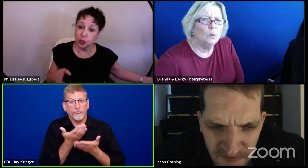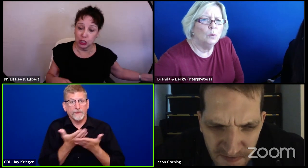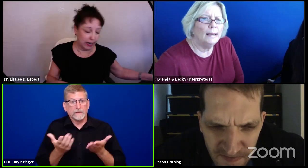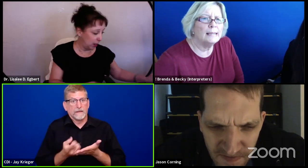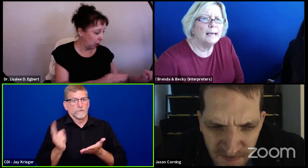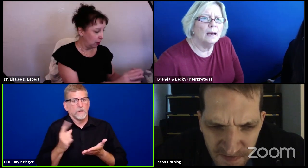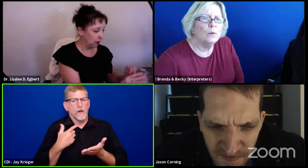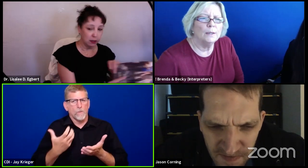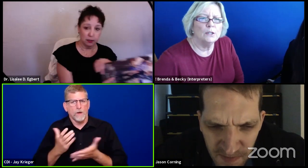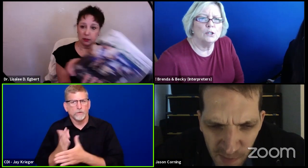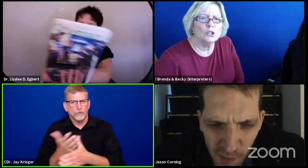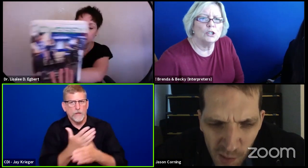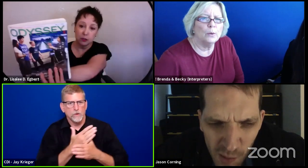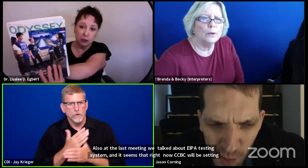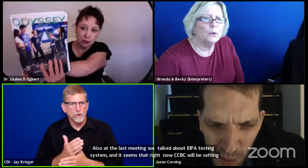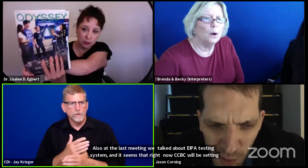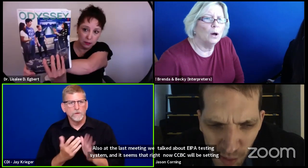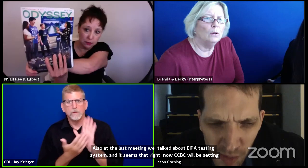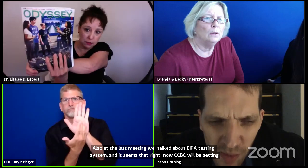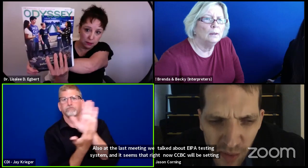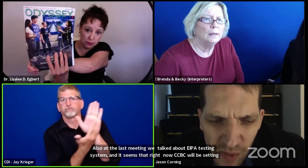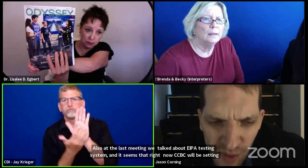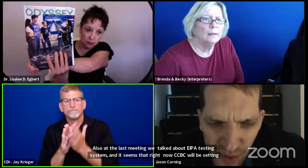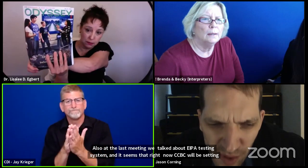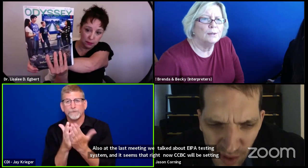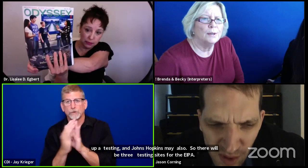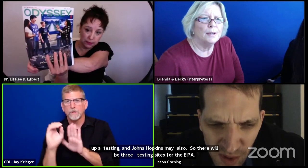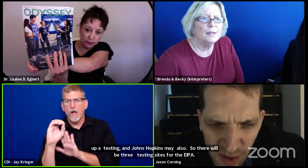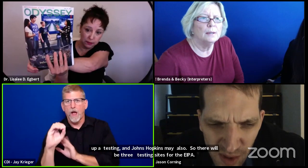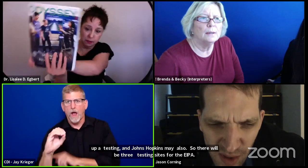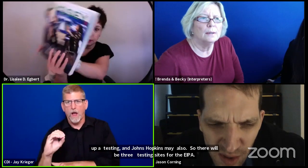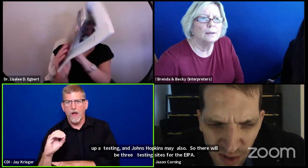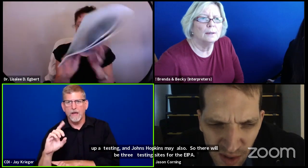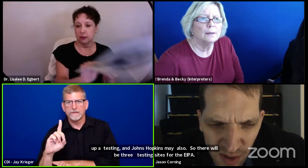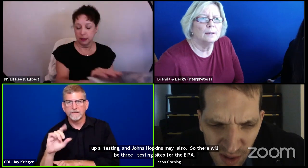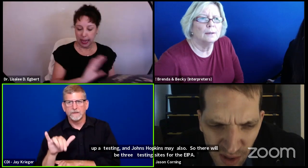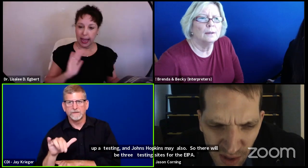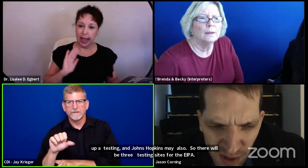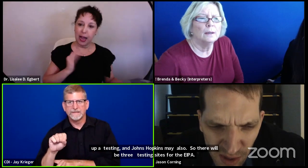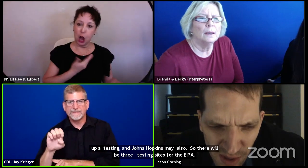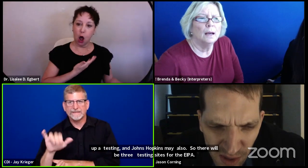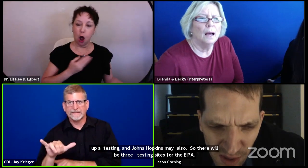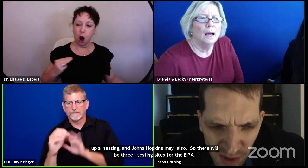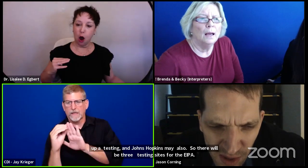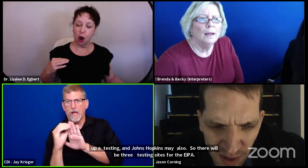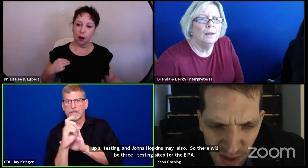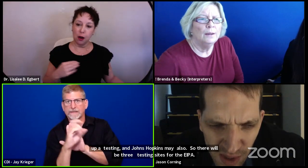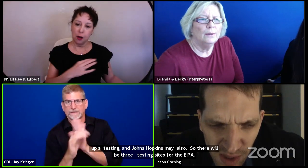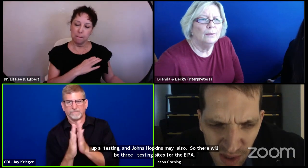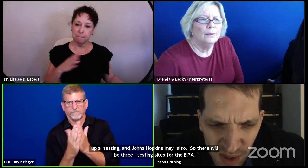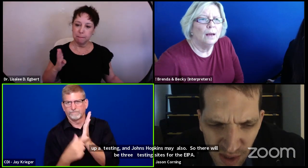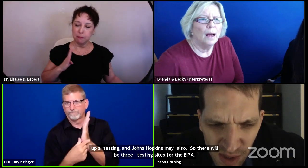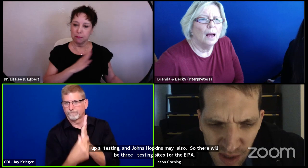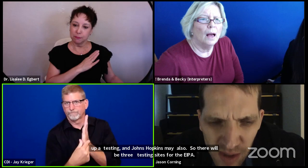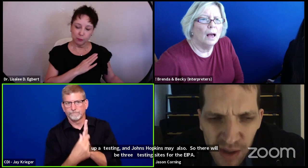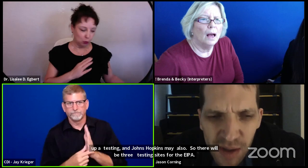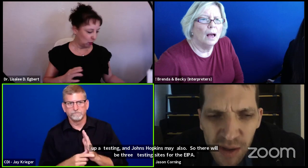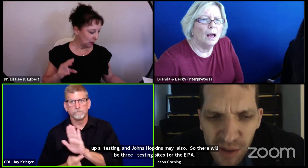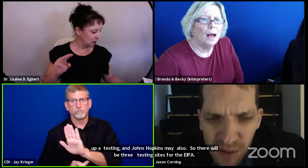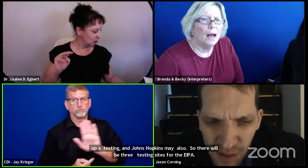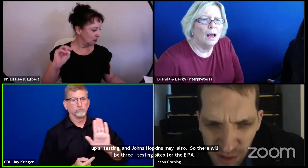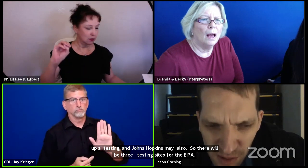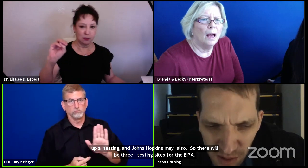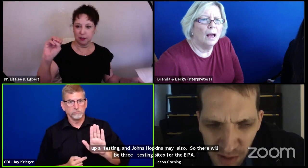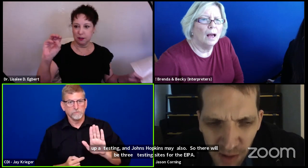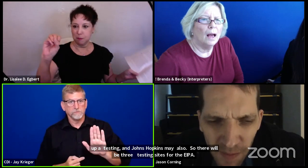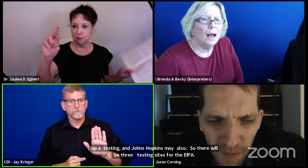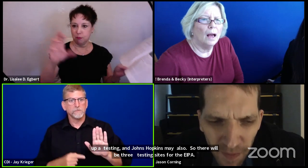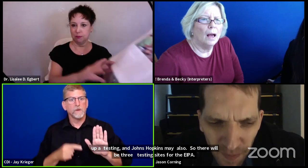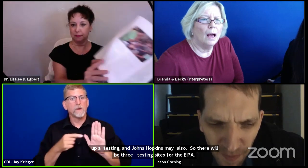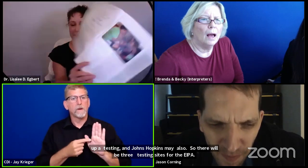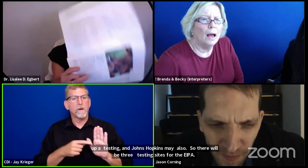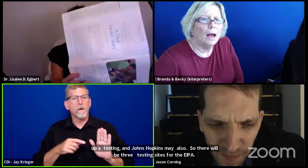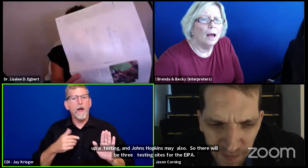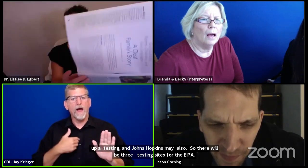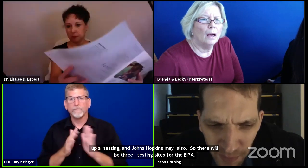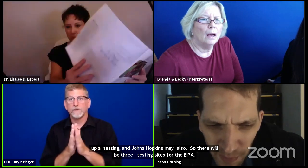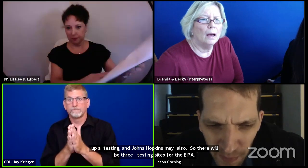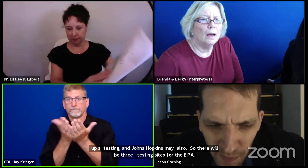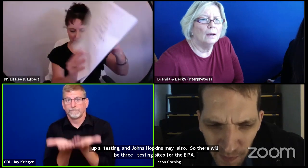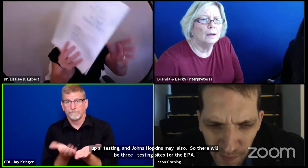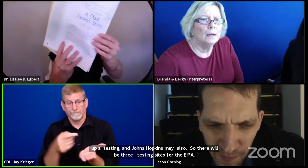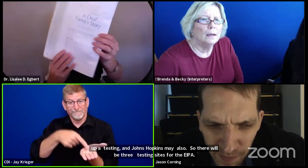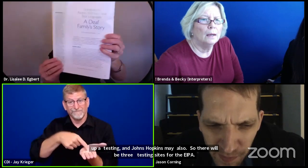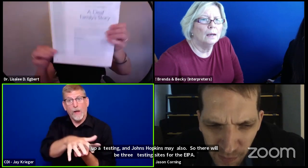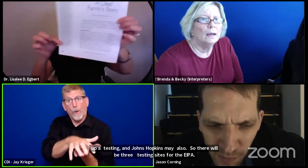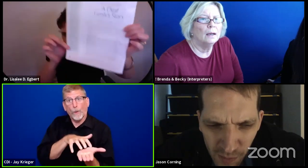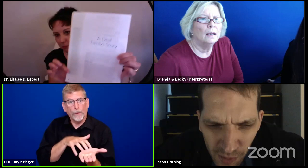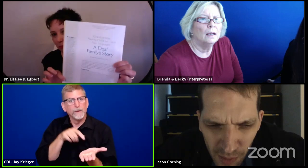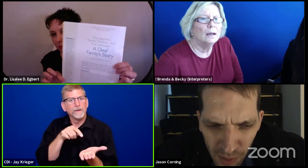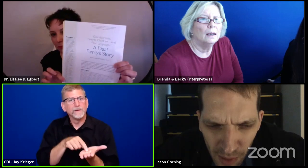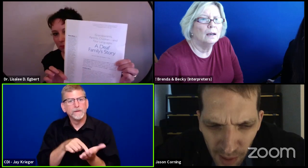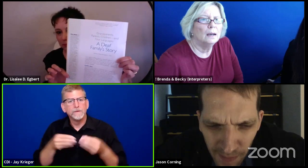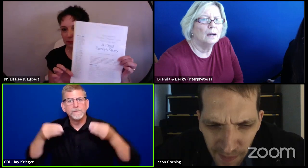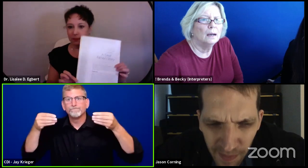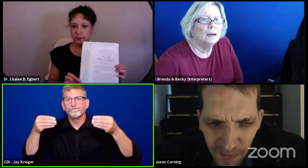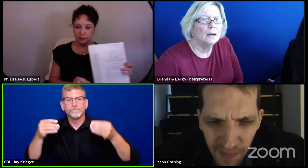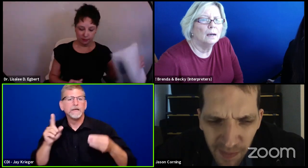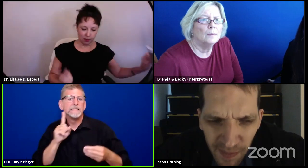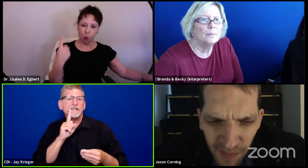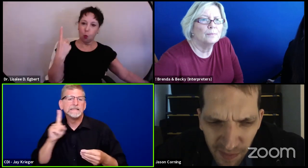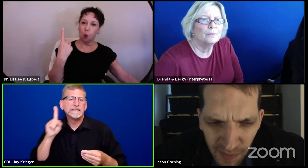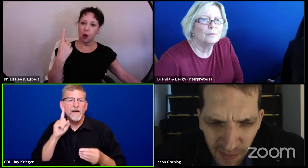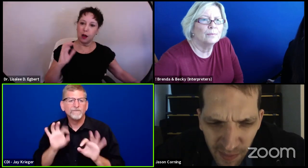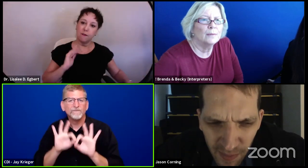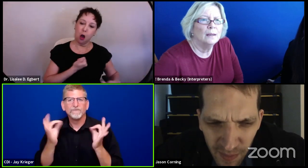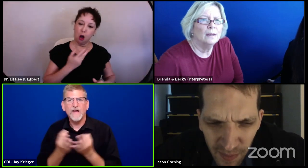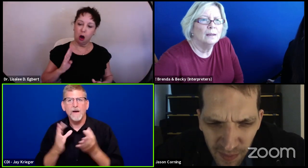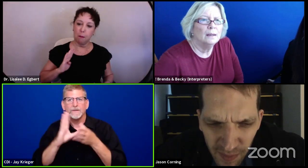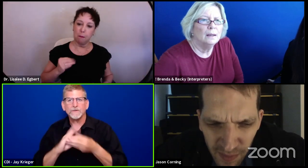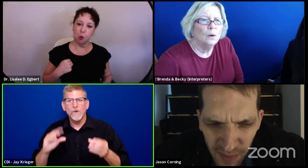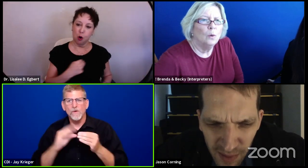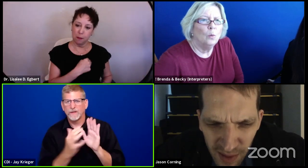One last thing I wanted to share with you all is this.